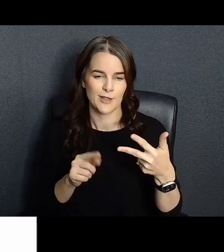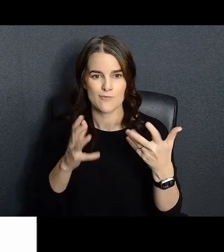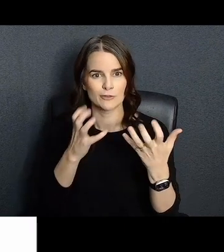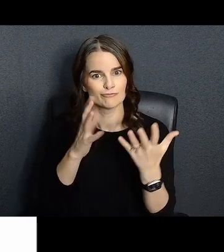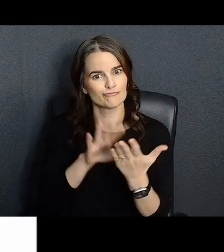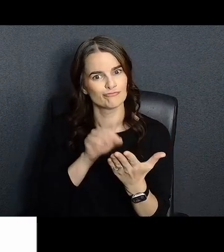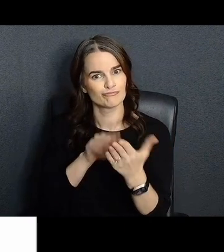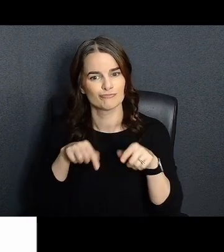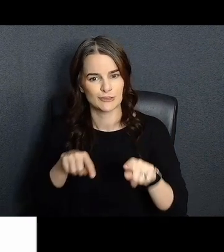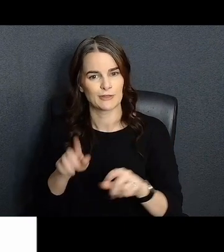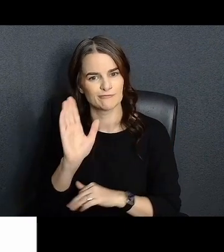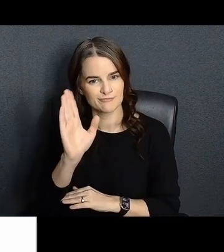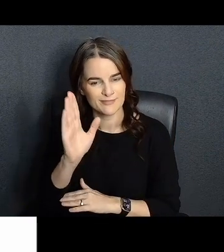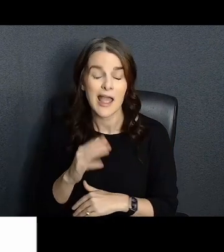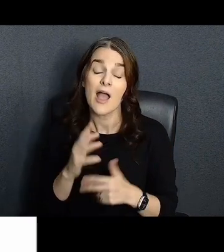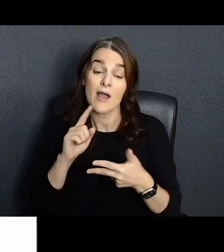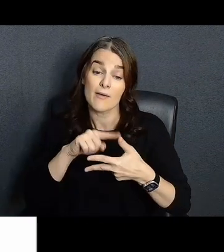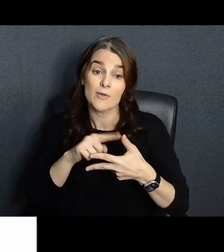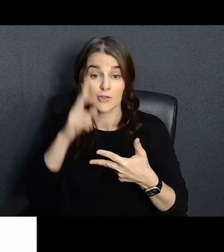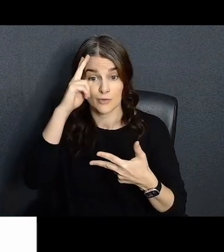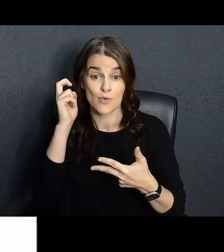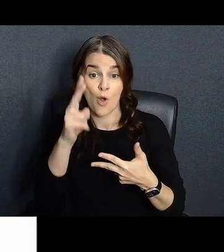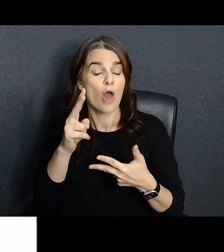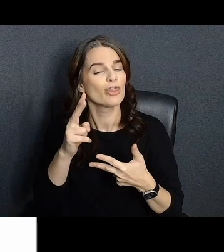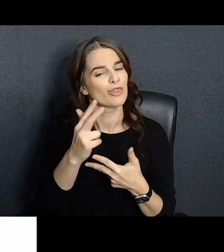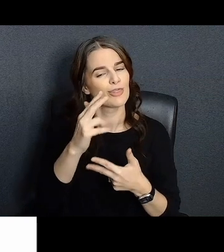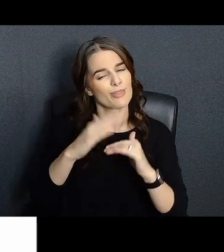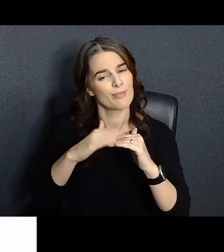We want you to be able to recall at least three AAC apps that